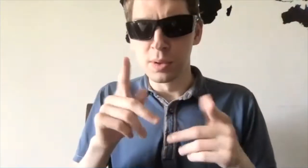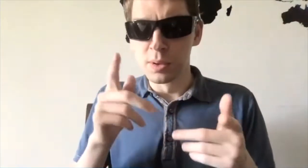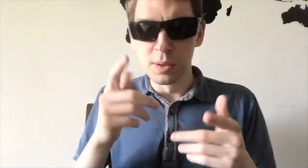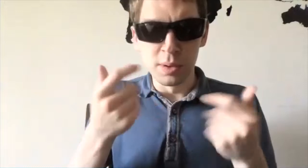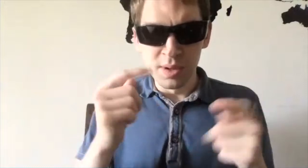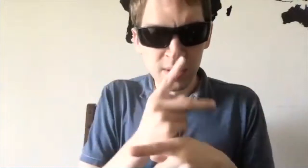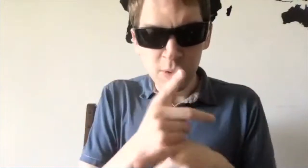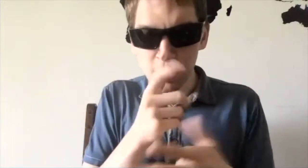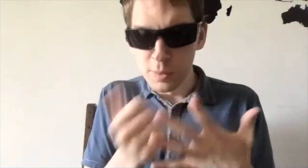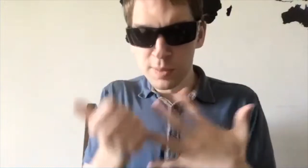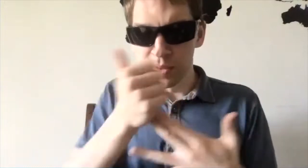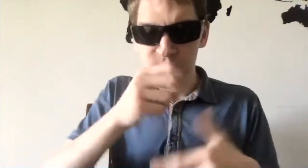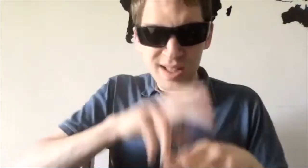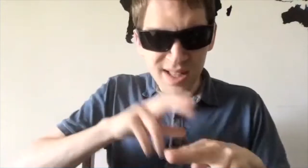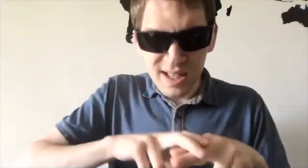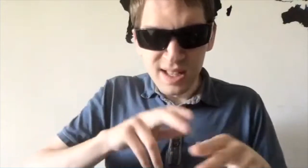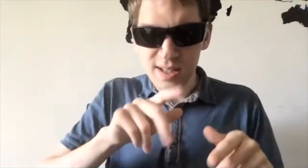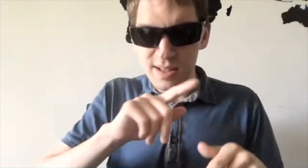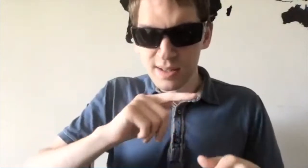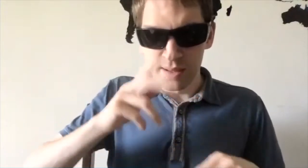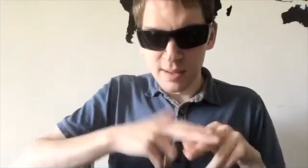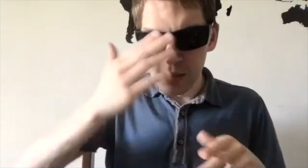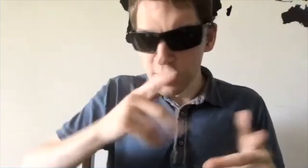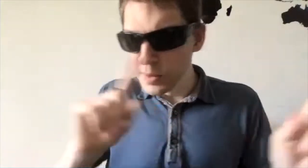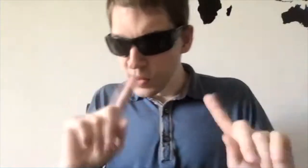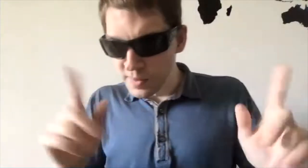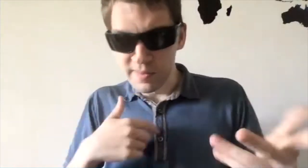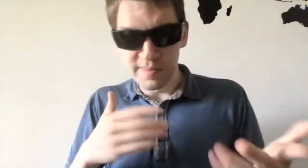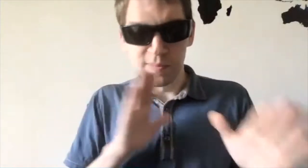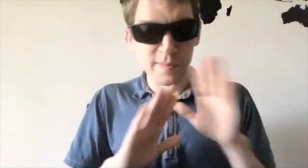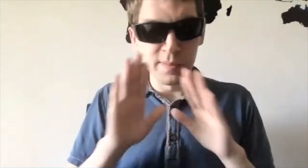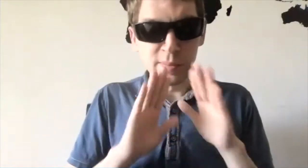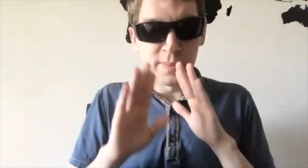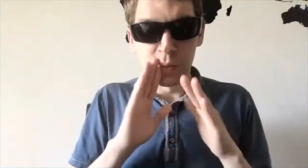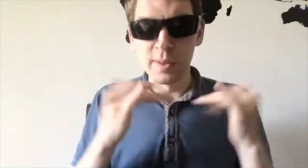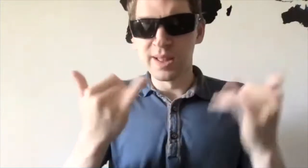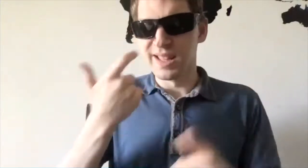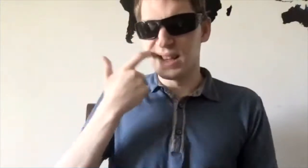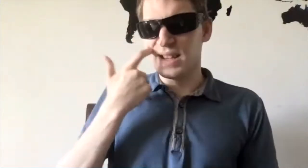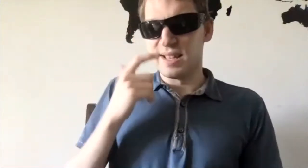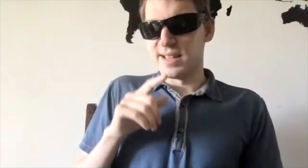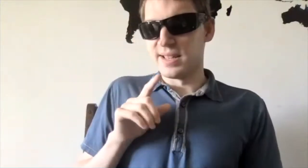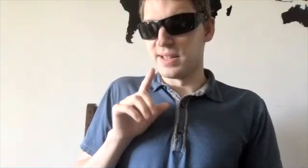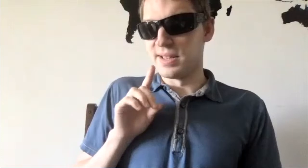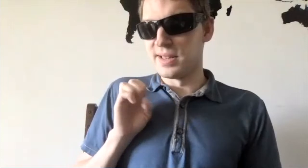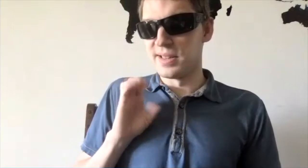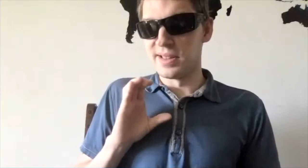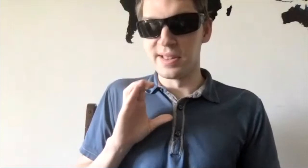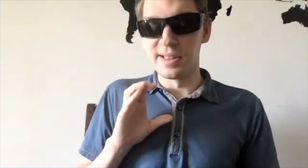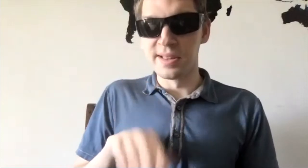When the animals are not well behaved and people are trying to get preferential seating or